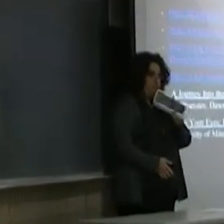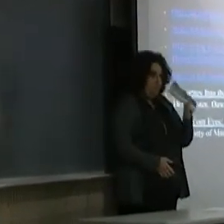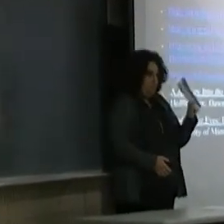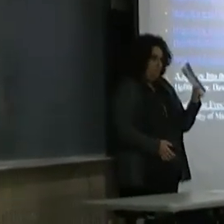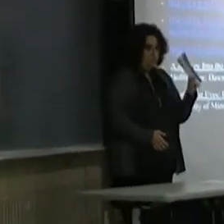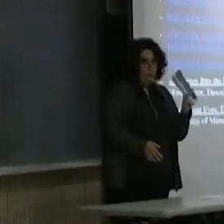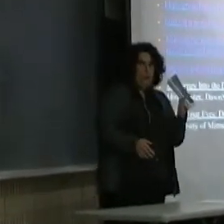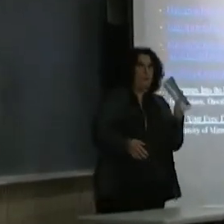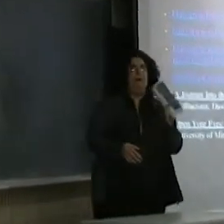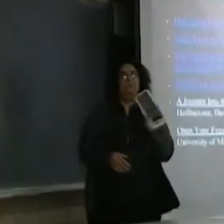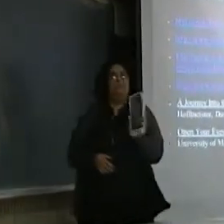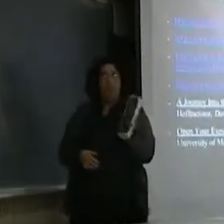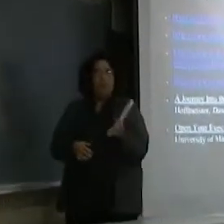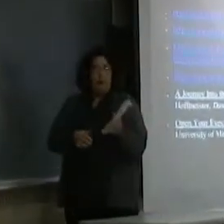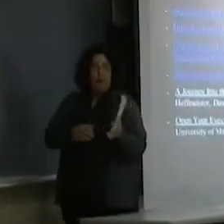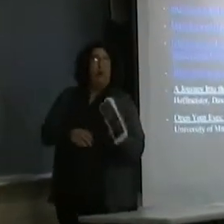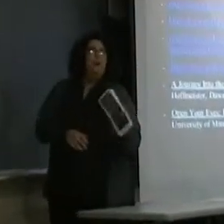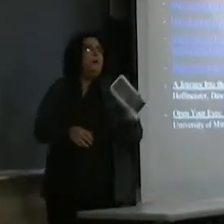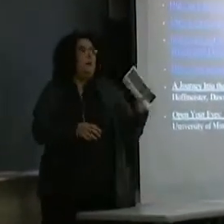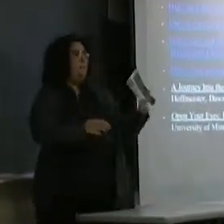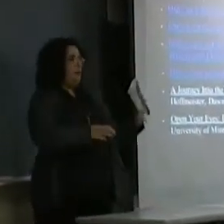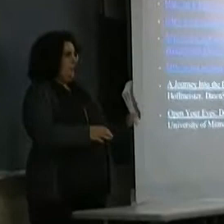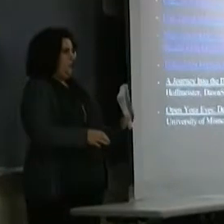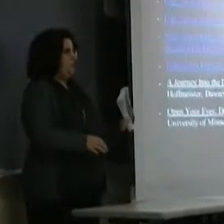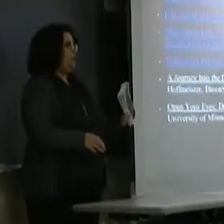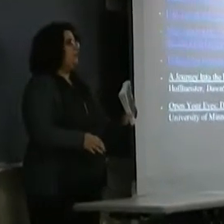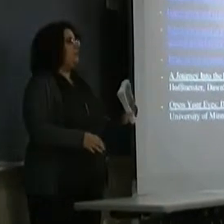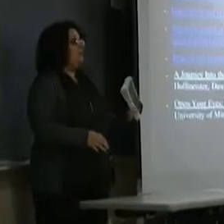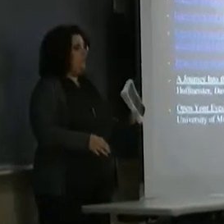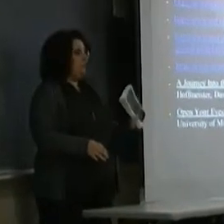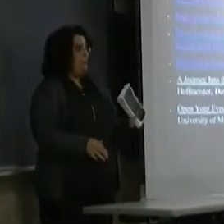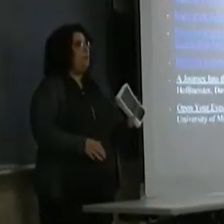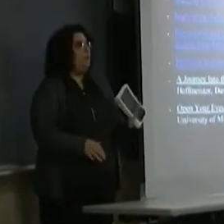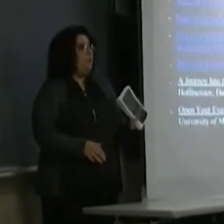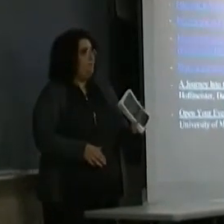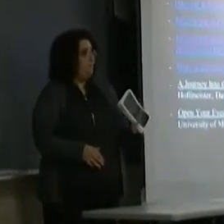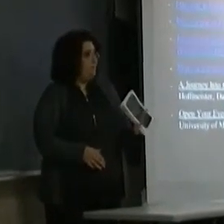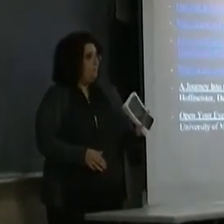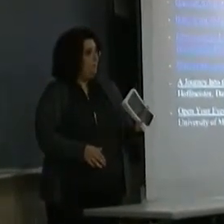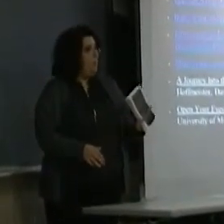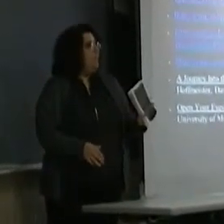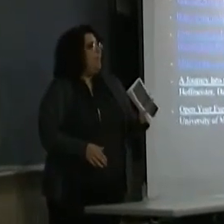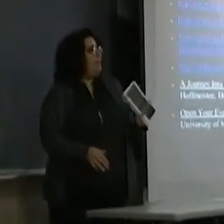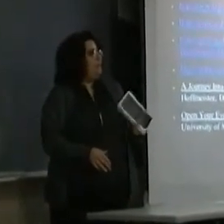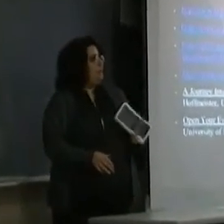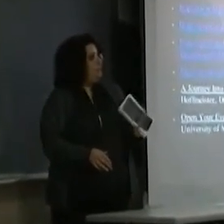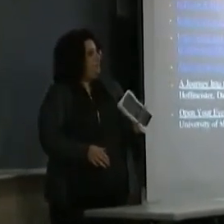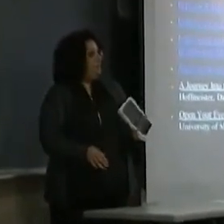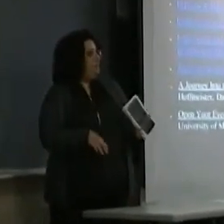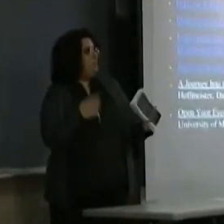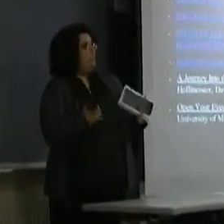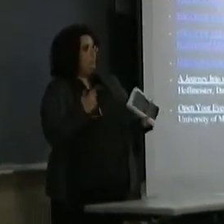I'm going to pass these out for you but, I apologize ahead of time, I printed them out at the library and the printer does things backwards.